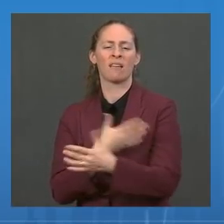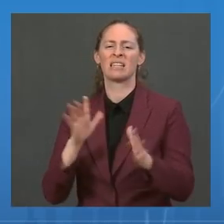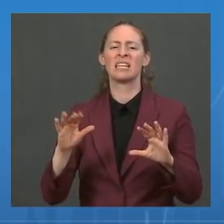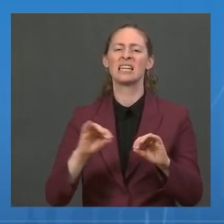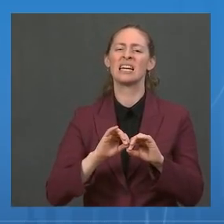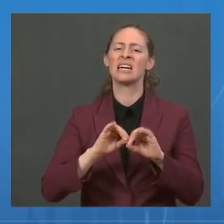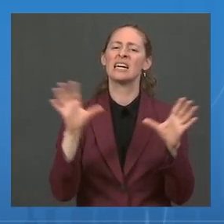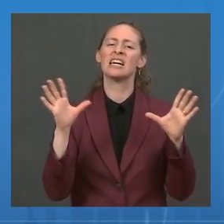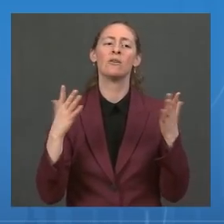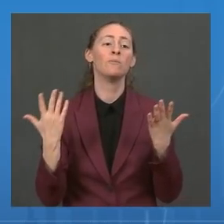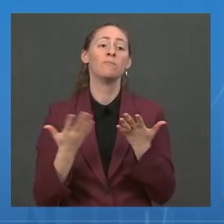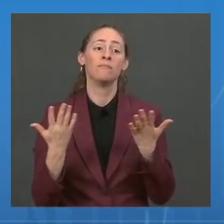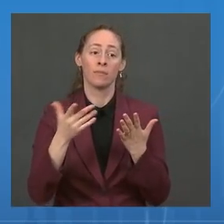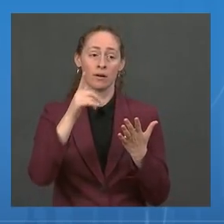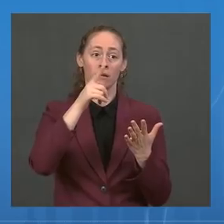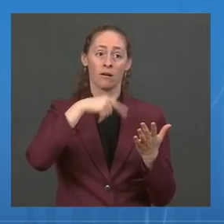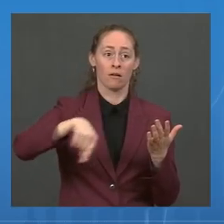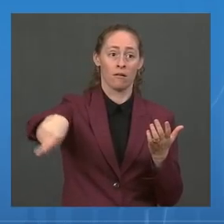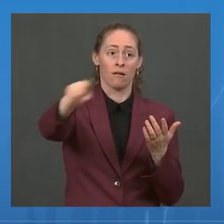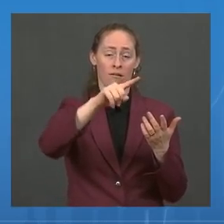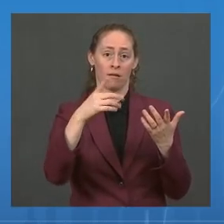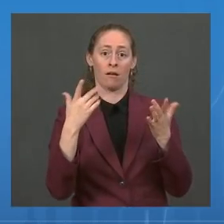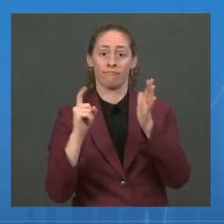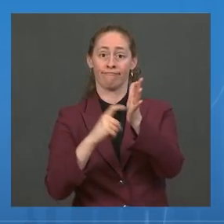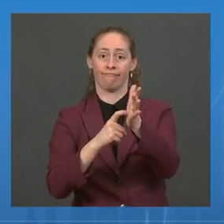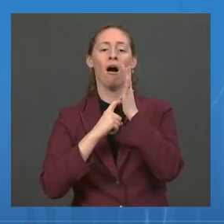vaccination rates soar to 90 percent or greater.